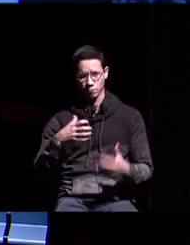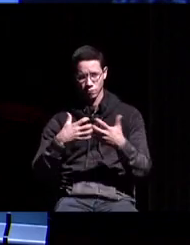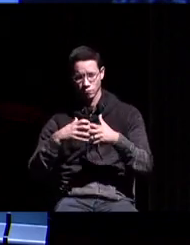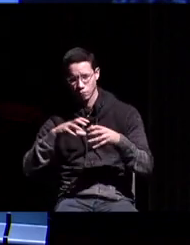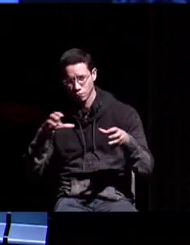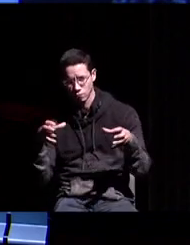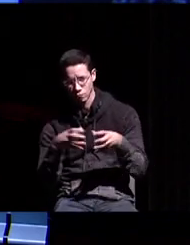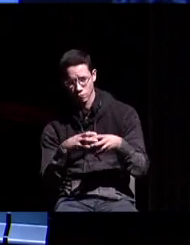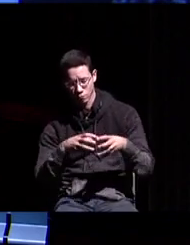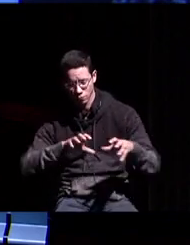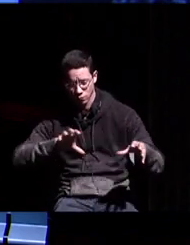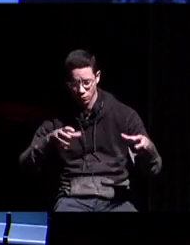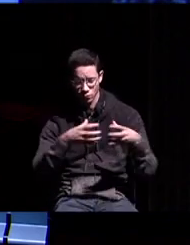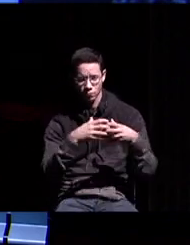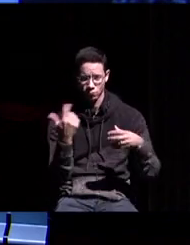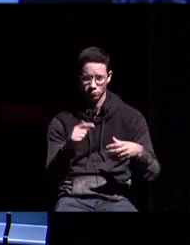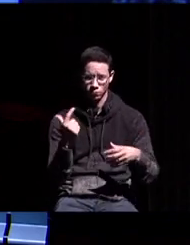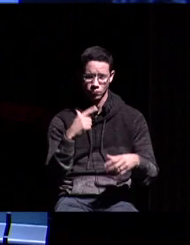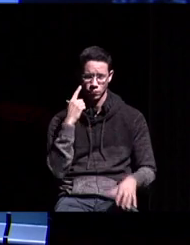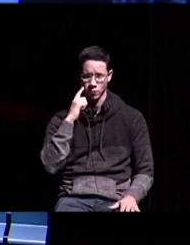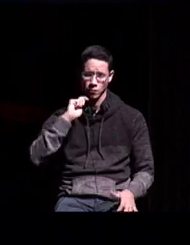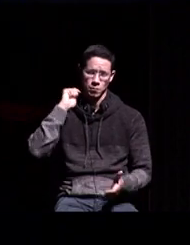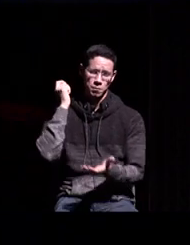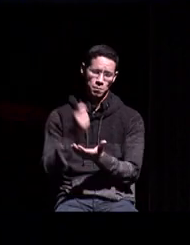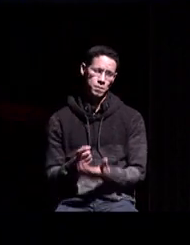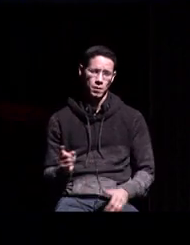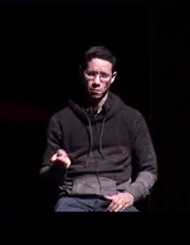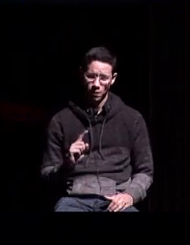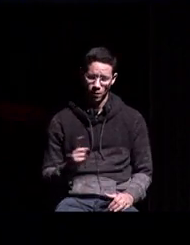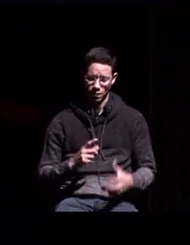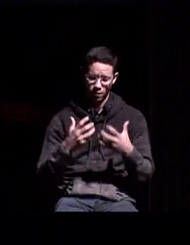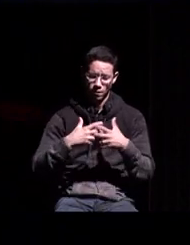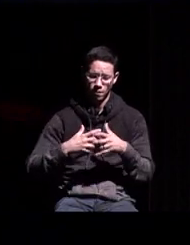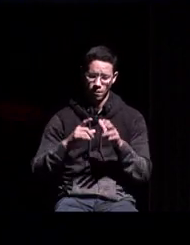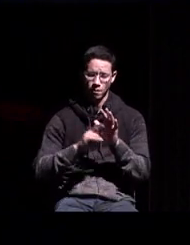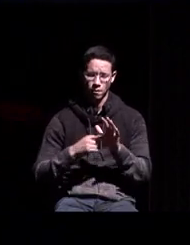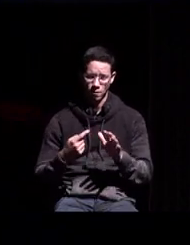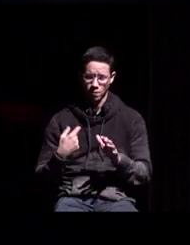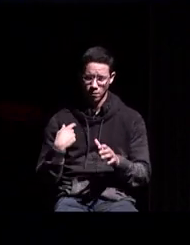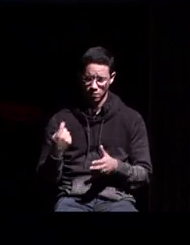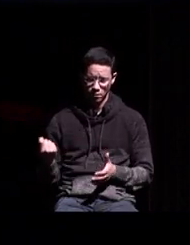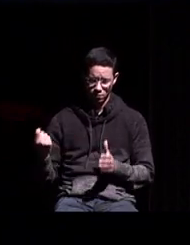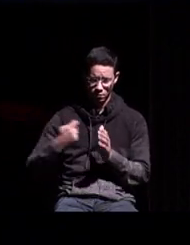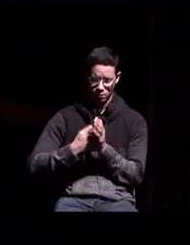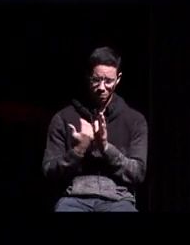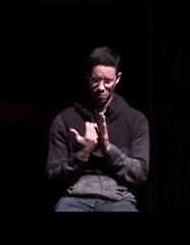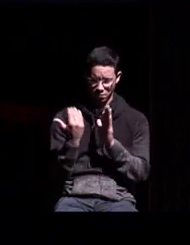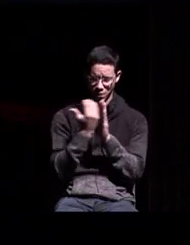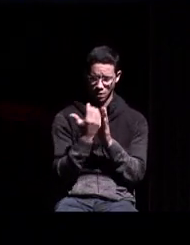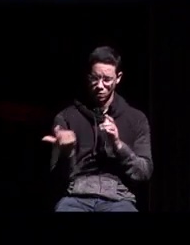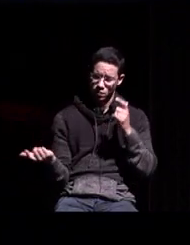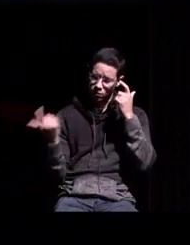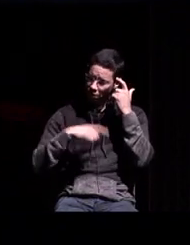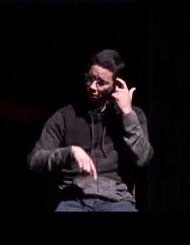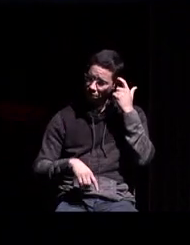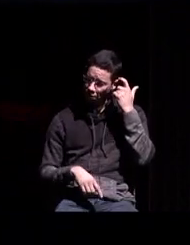“Will I make more money... if I stop paying the Union’s fees?” Yes, in the medium term